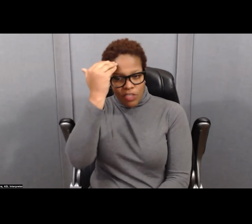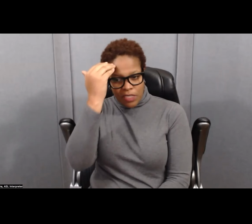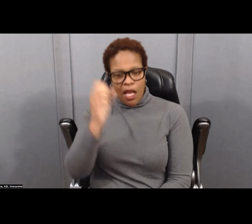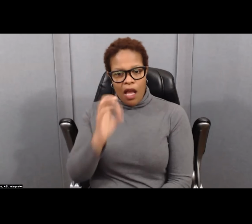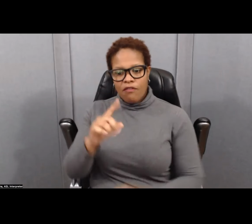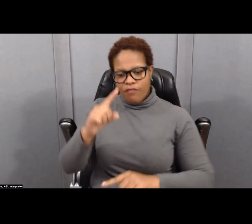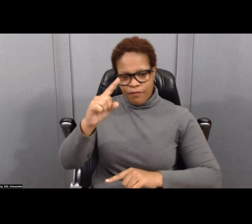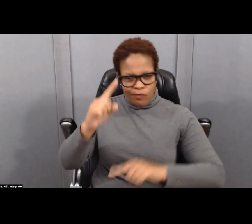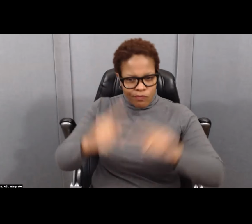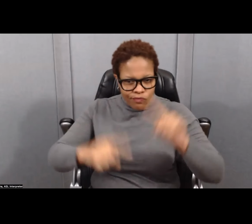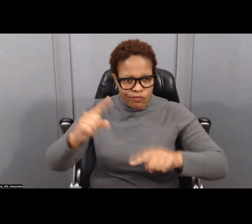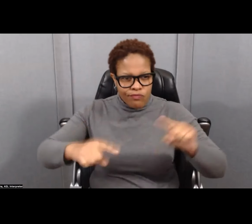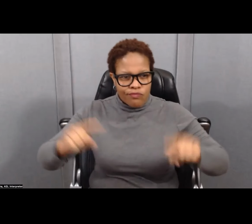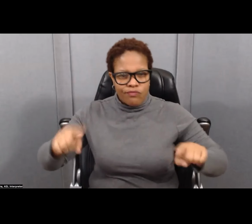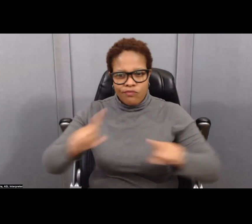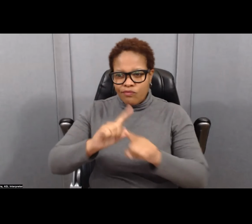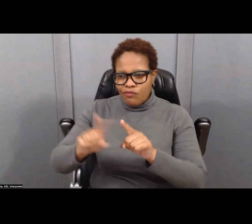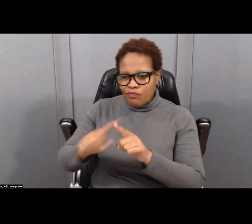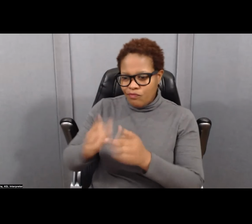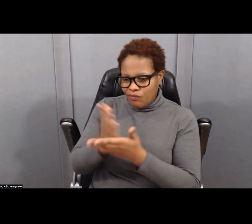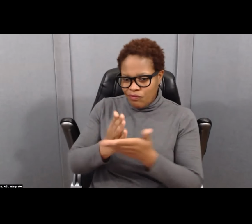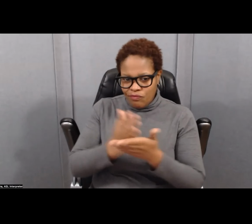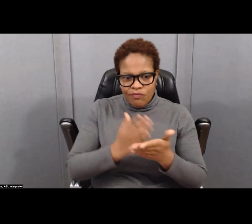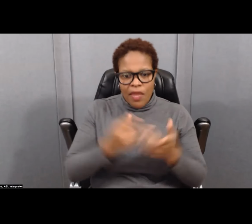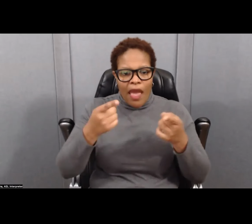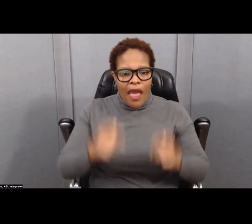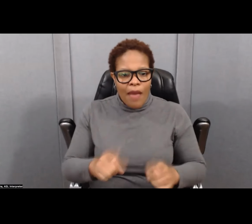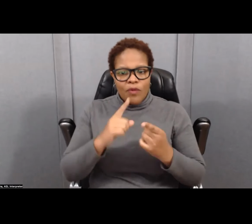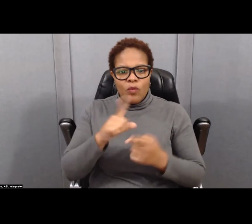that occur when cultures interact.